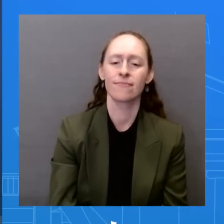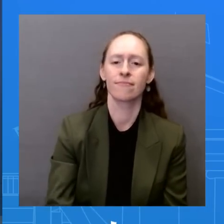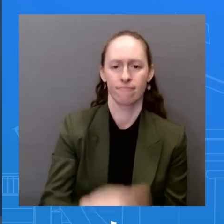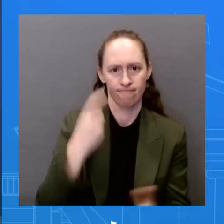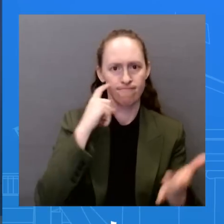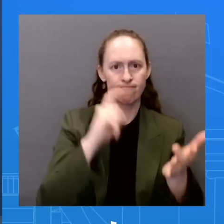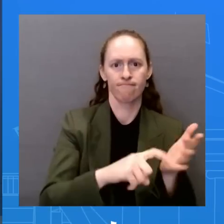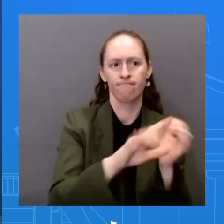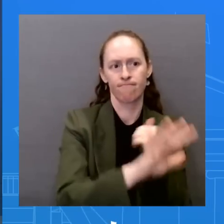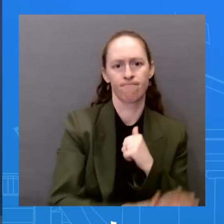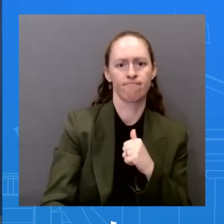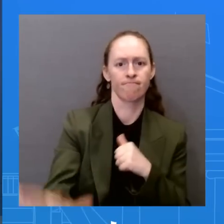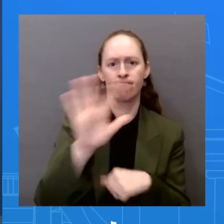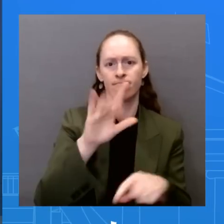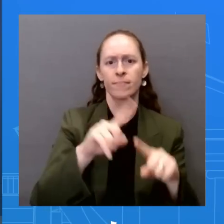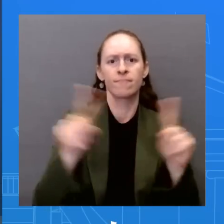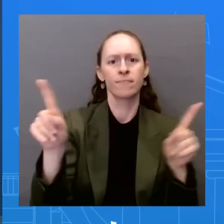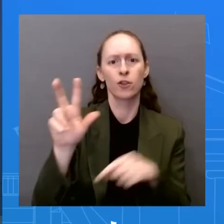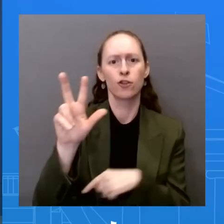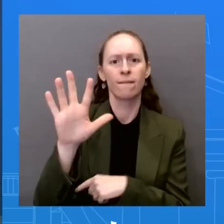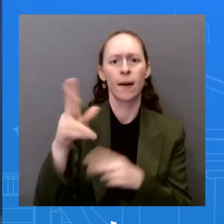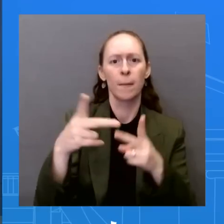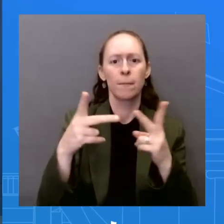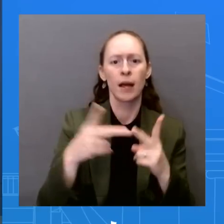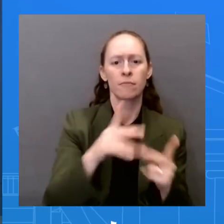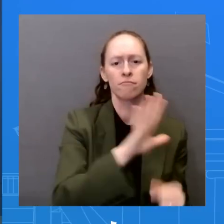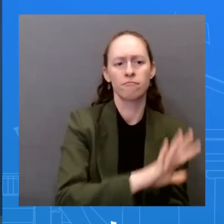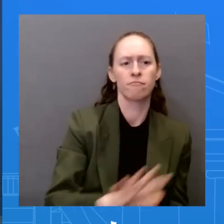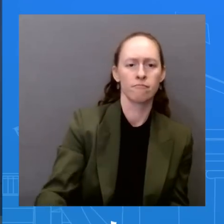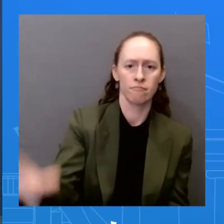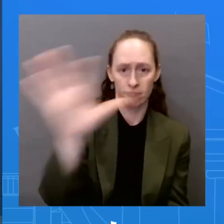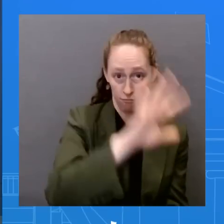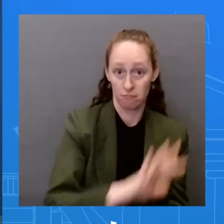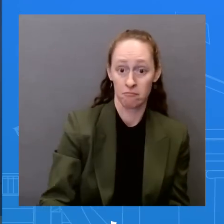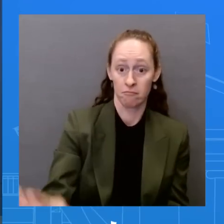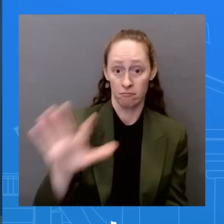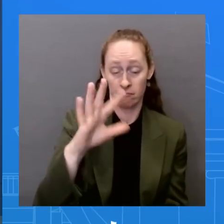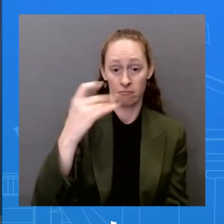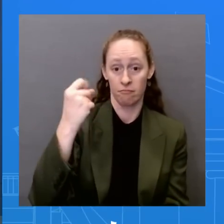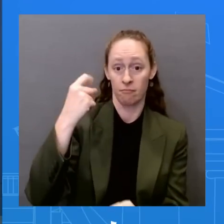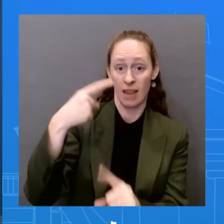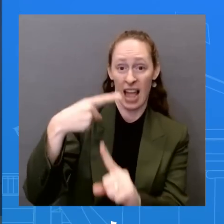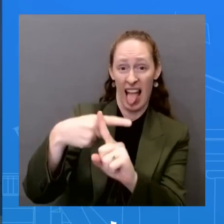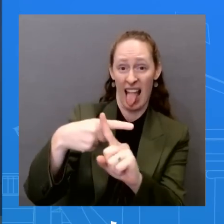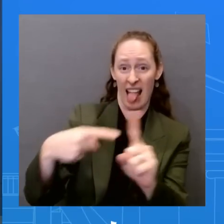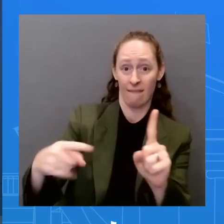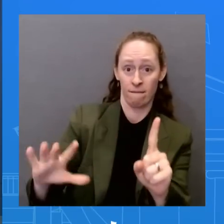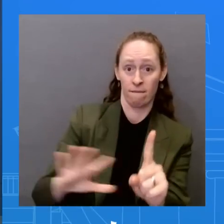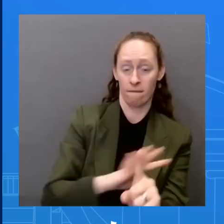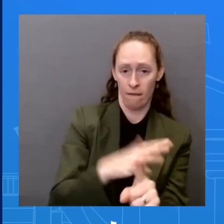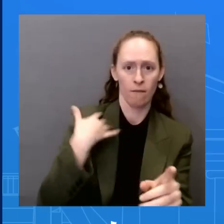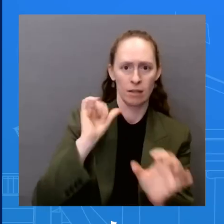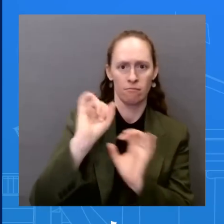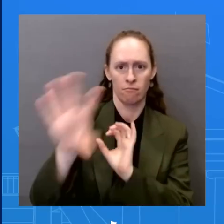But over 460,000 doses have been administered. Keep in mind, the population at highest risk